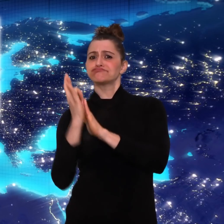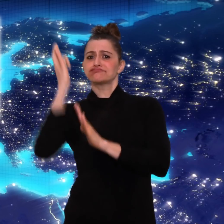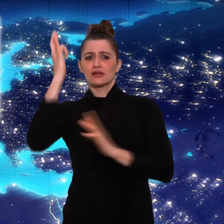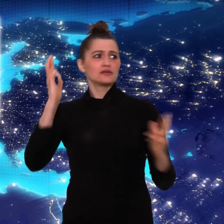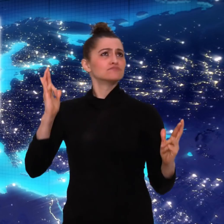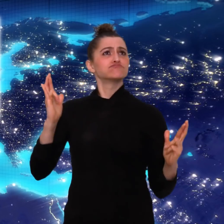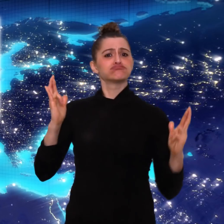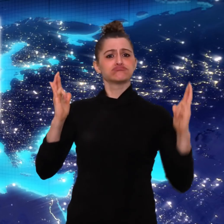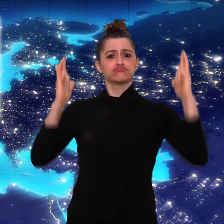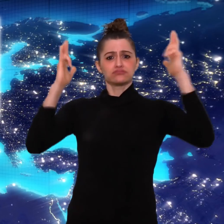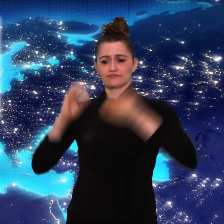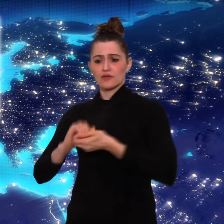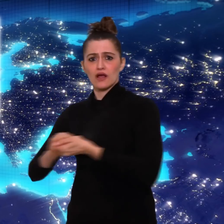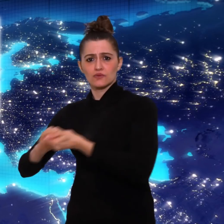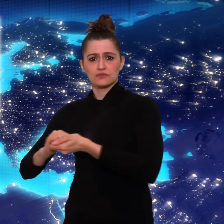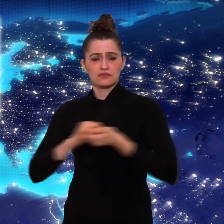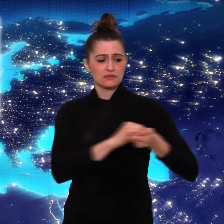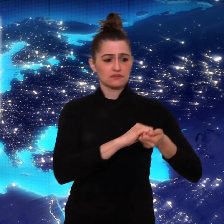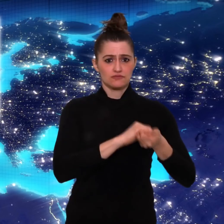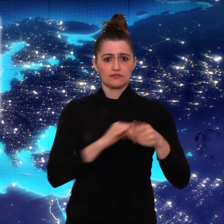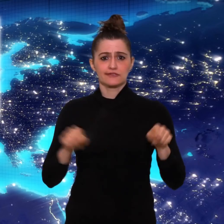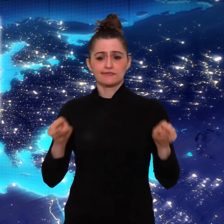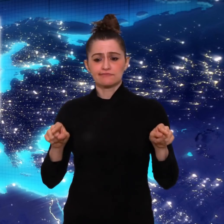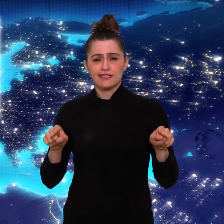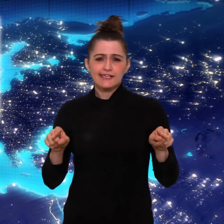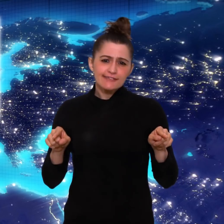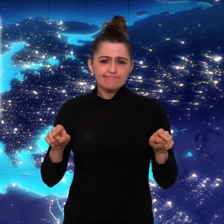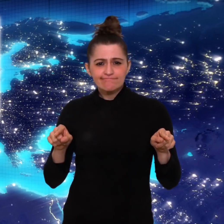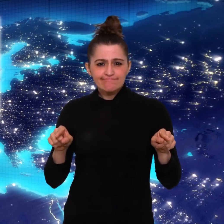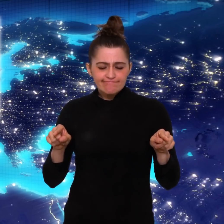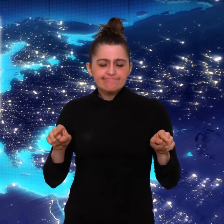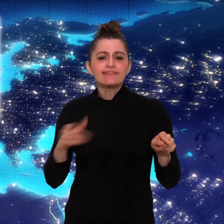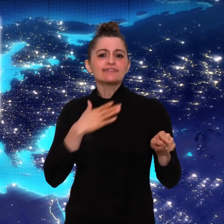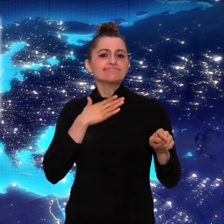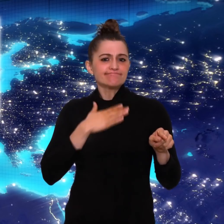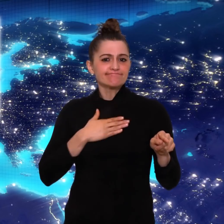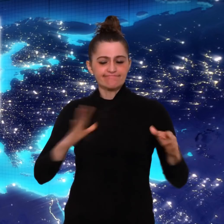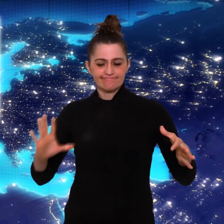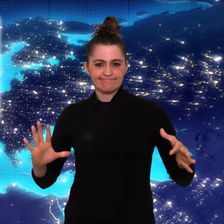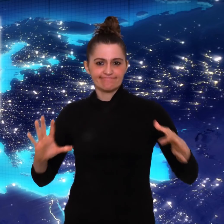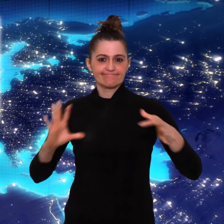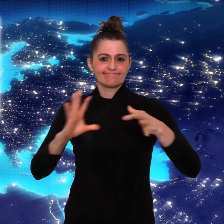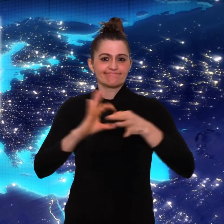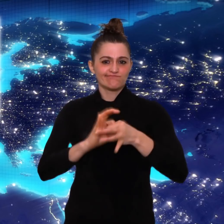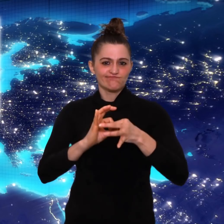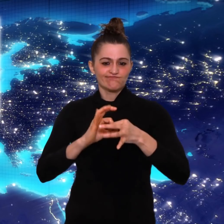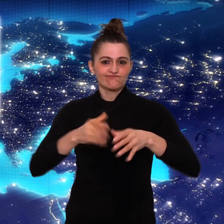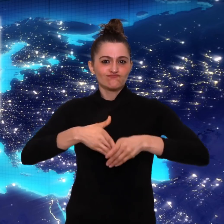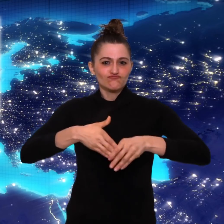agencies successfully launched a